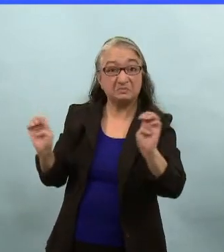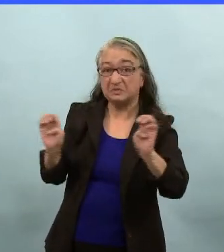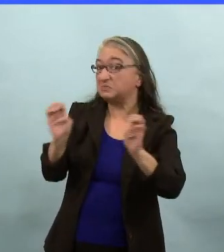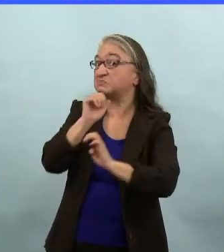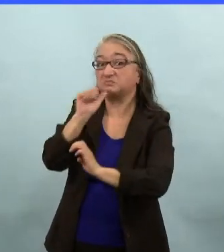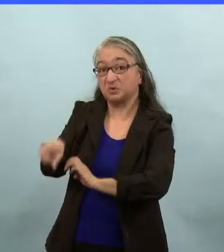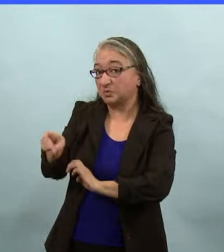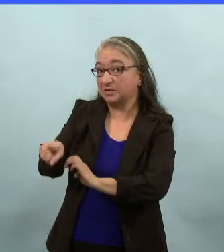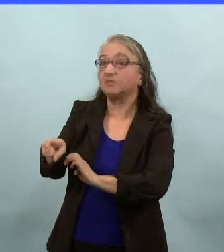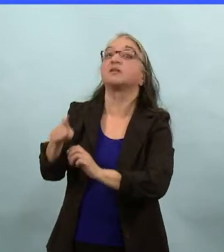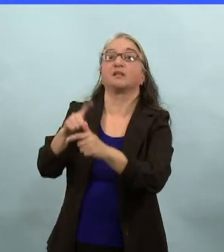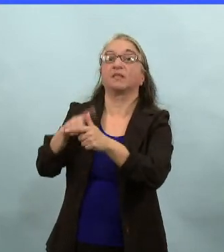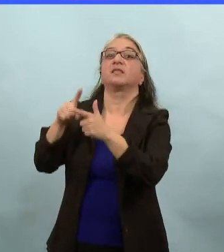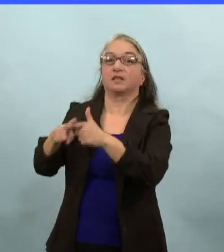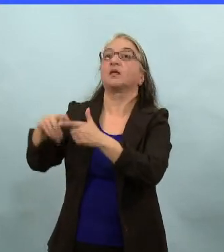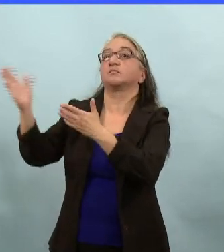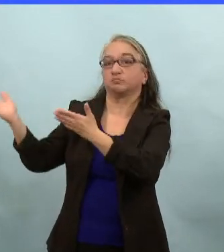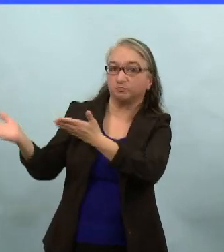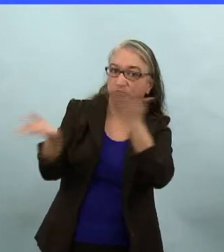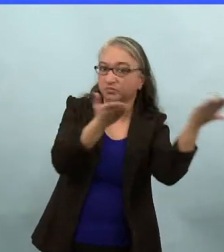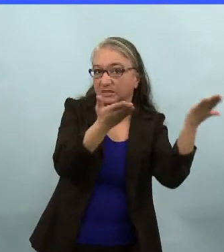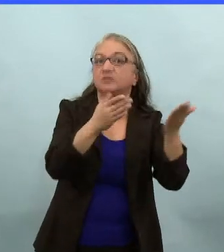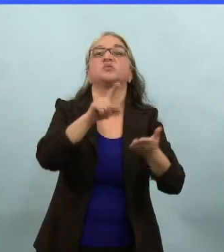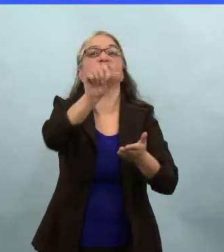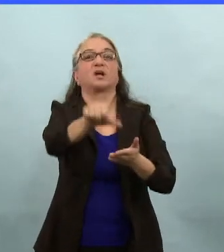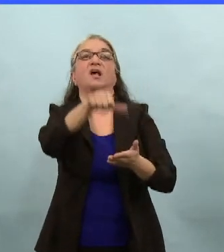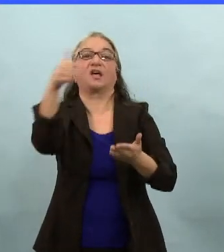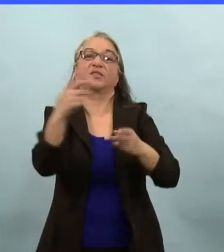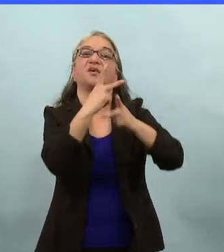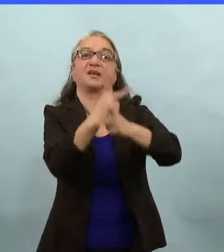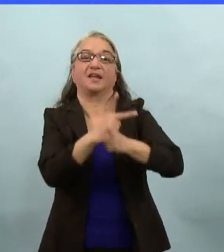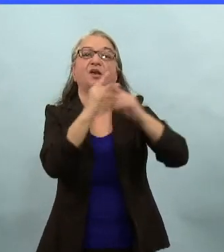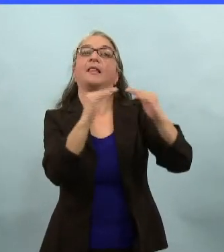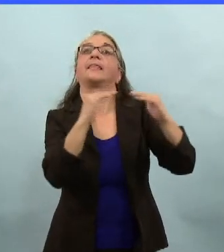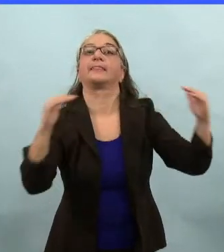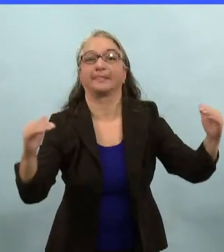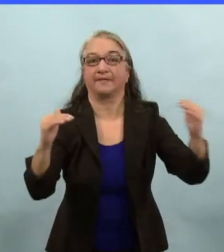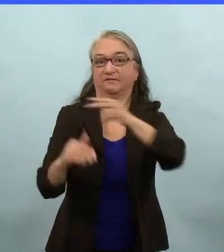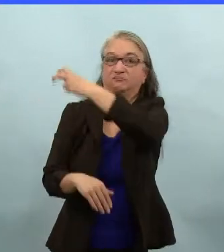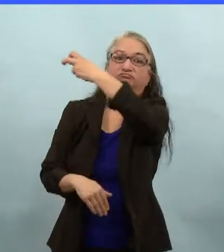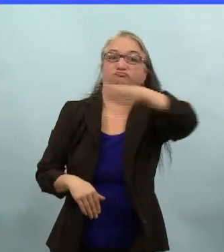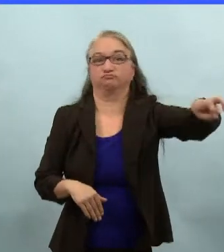care and so that we free up those beds and those spaces for the patients that we don't see